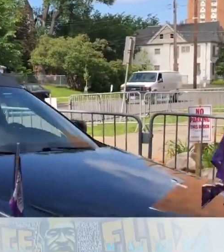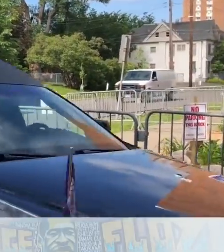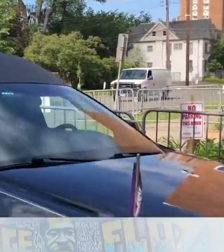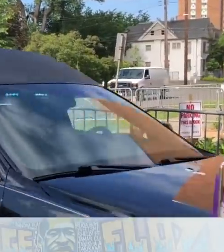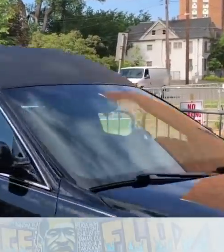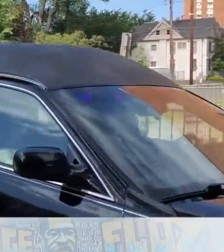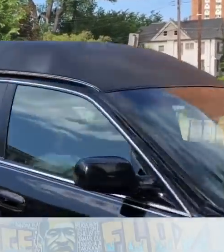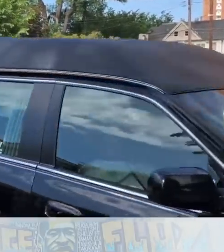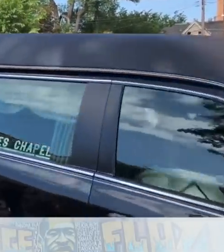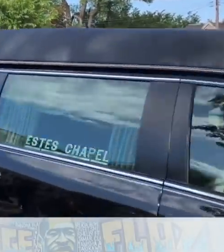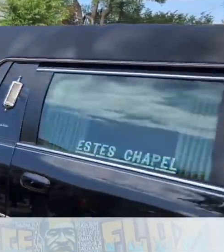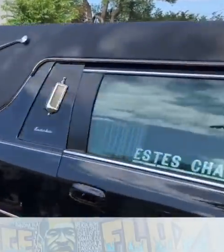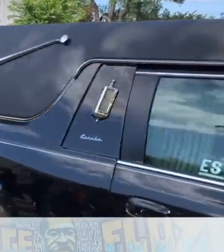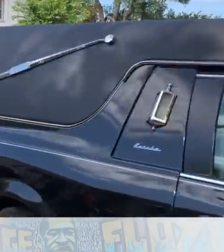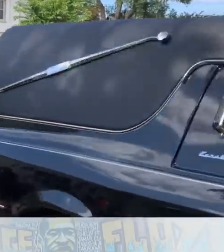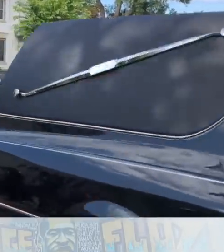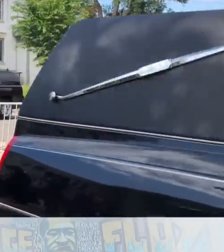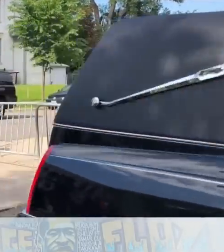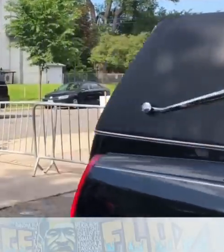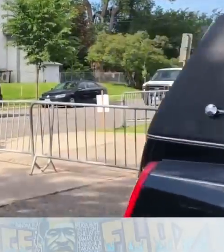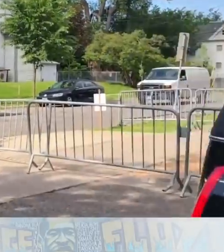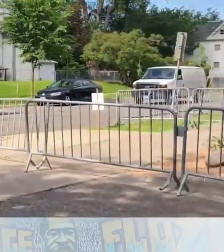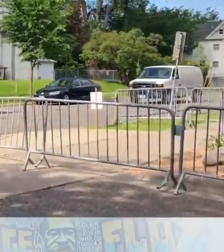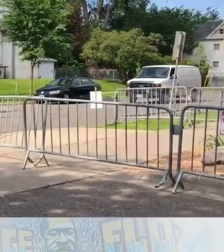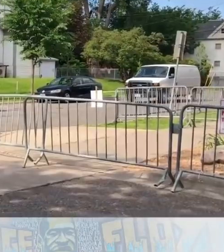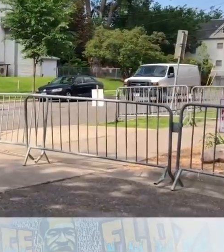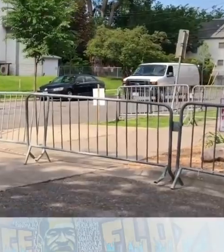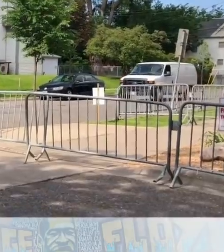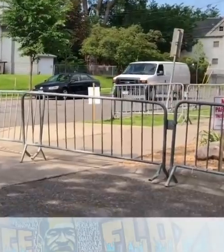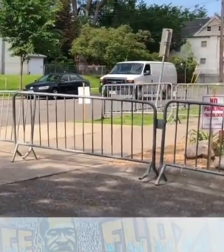THE CHIEF FIRED THE FOUR POLICE OFFICERS INVOLVED IN THE ARREST OF GEORGE FLOYD.